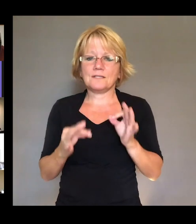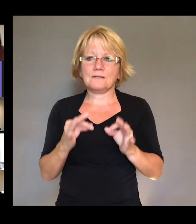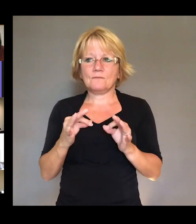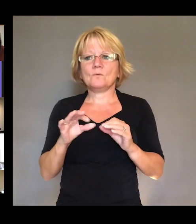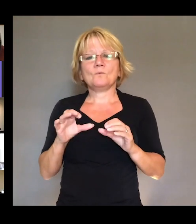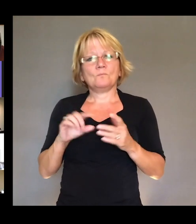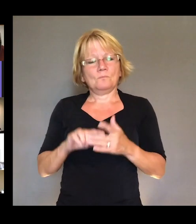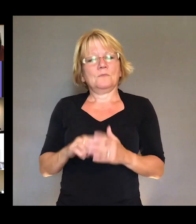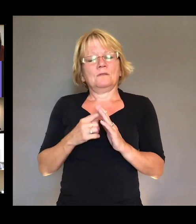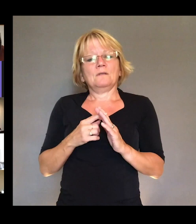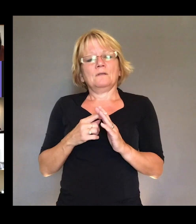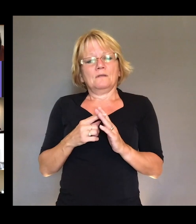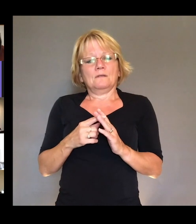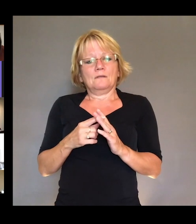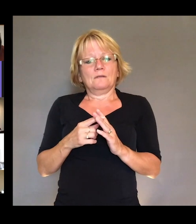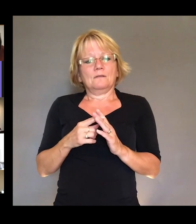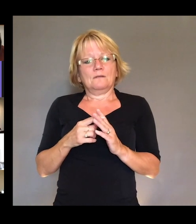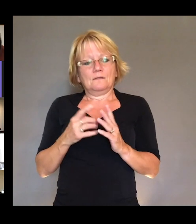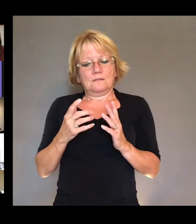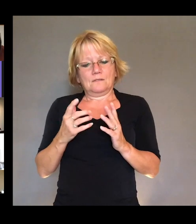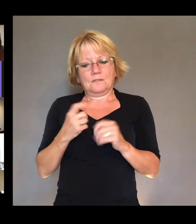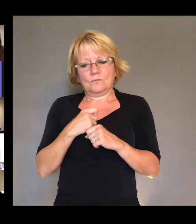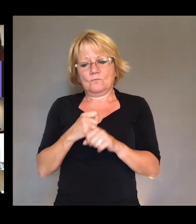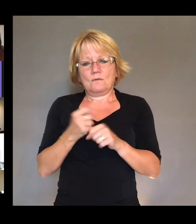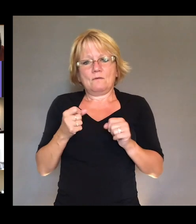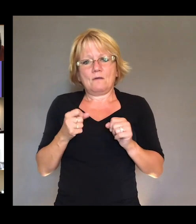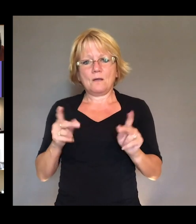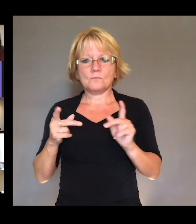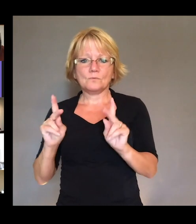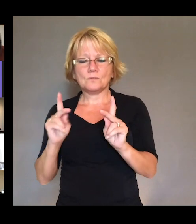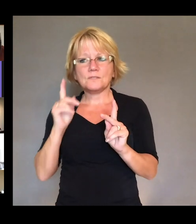So I think maybe we could begin to create opportunities